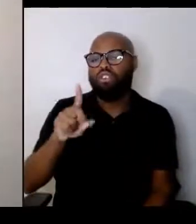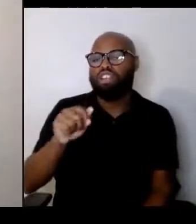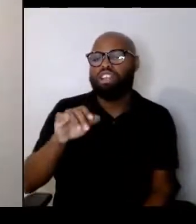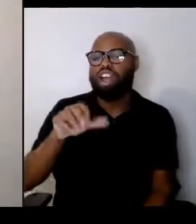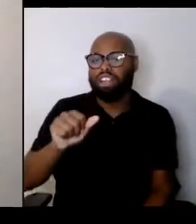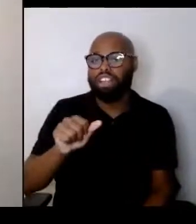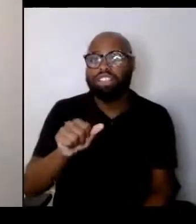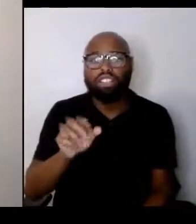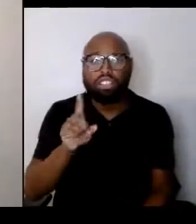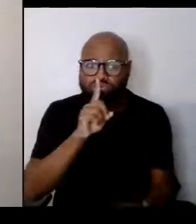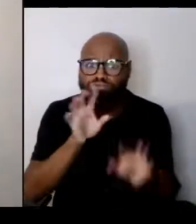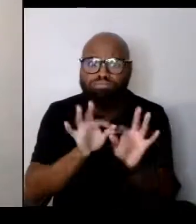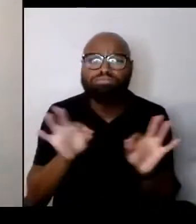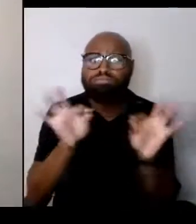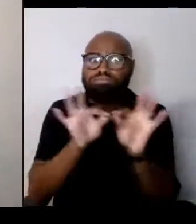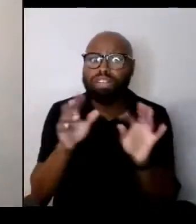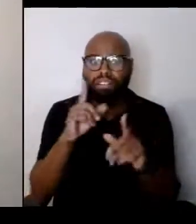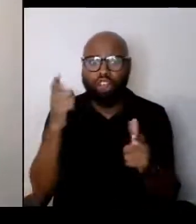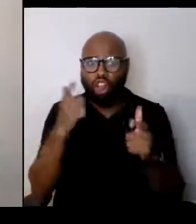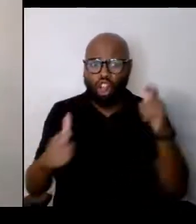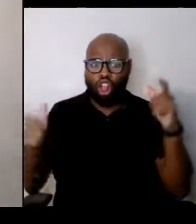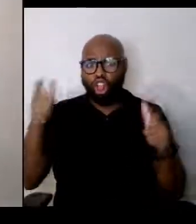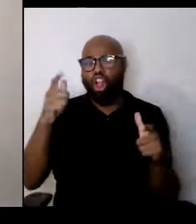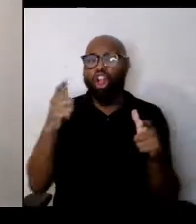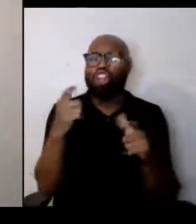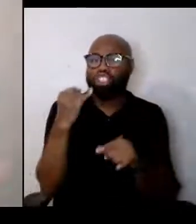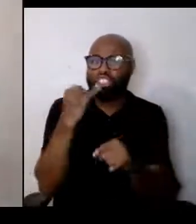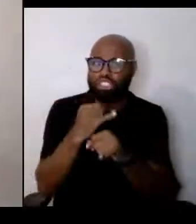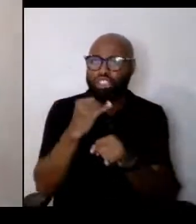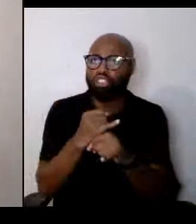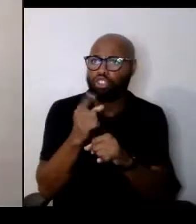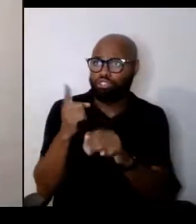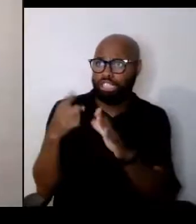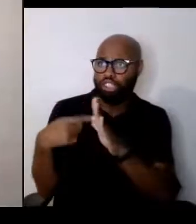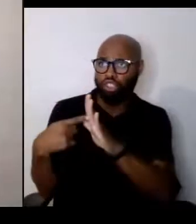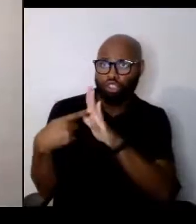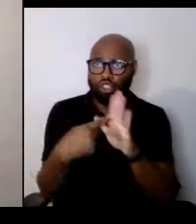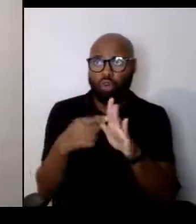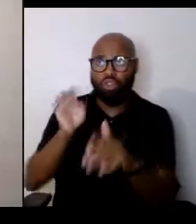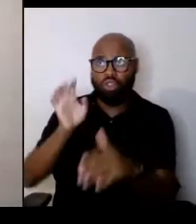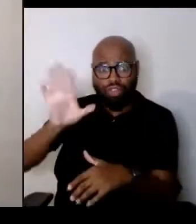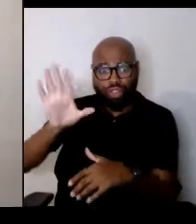to have these larger institutions showing their support and helping lobby governments,